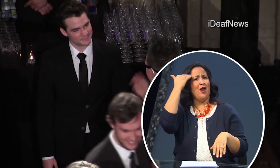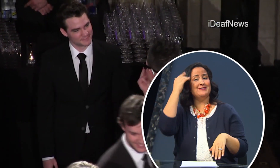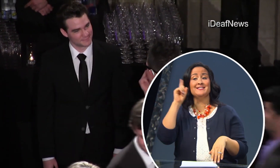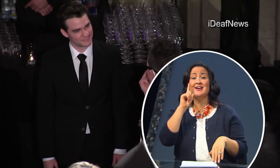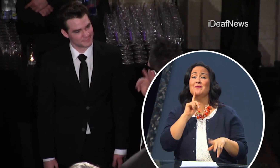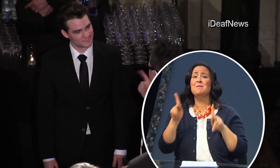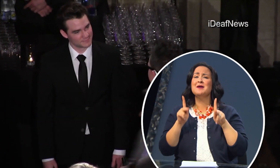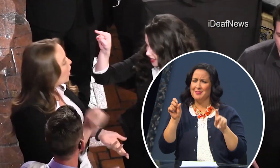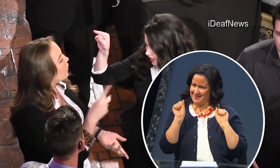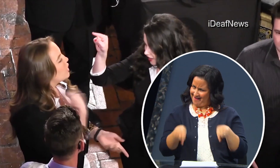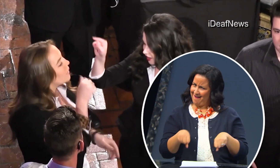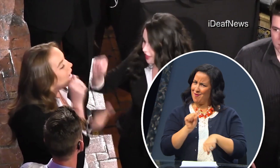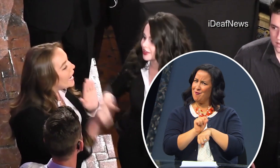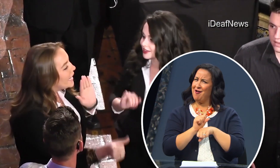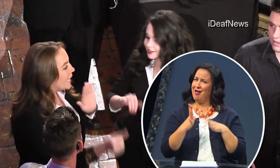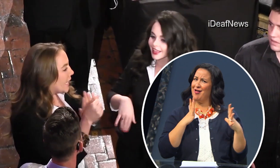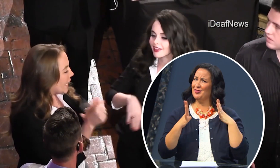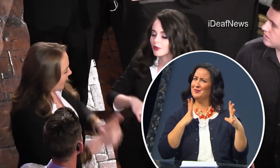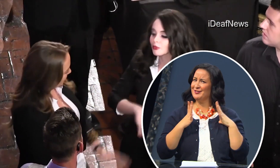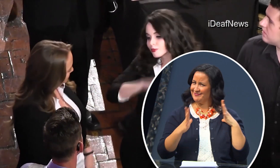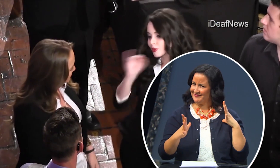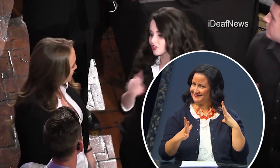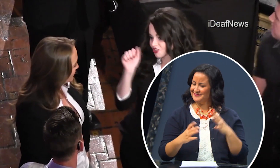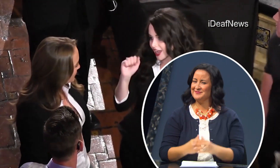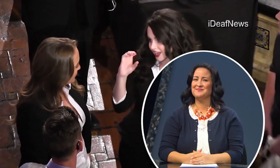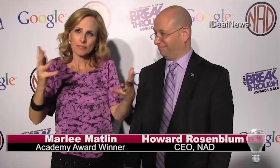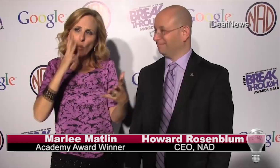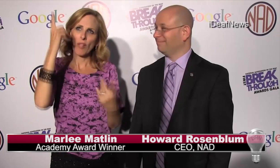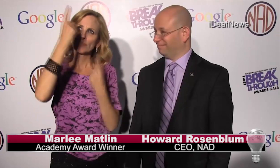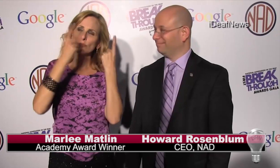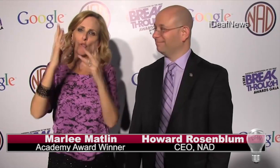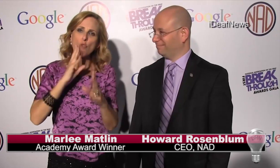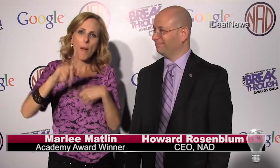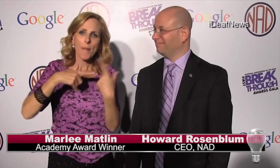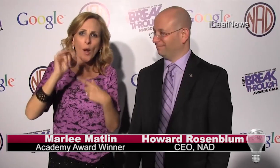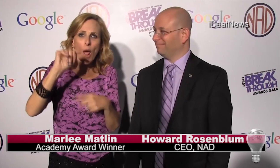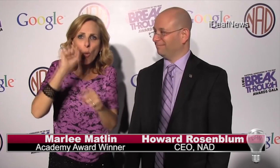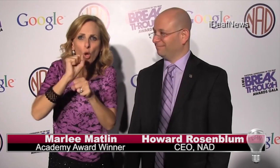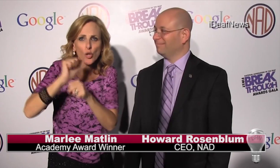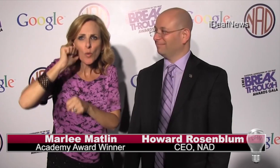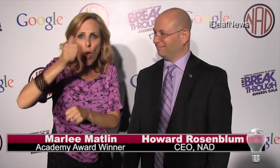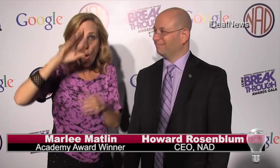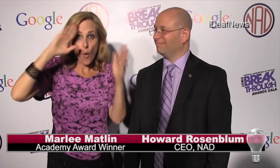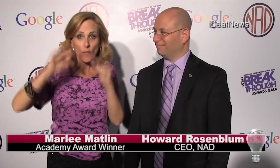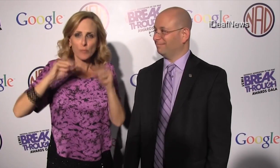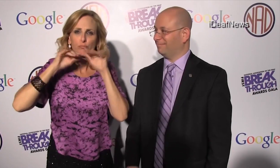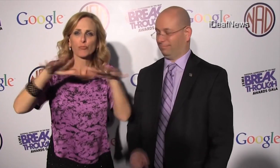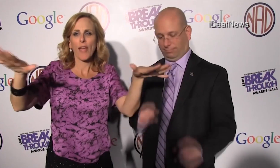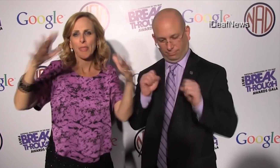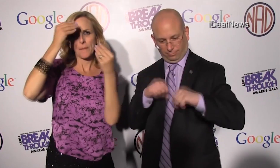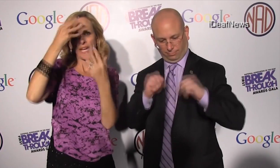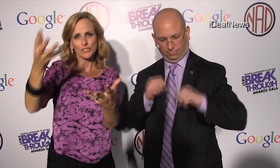PEOPLE CAN WORK IN HOLLYWOOD. THEY'RE GONNA TALK ABOUT THIS AT WORK TOMORROW AND HOPEFULLY THEY WILL SPREAD THE MESSAGE.